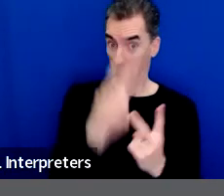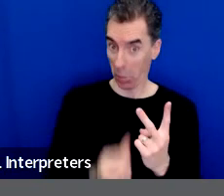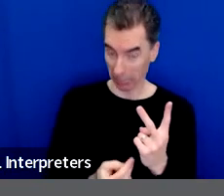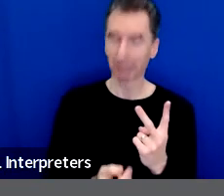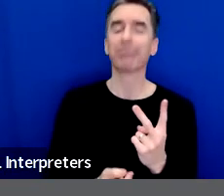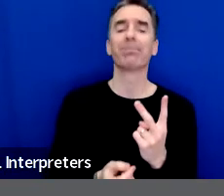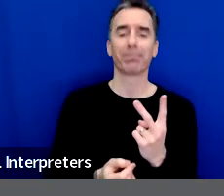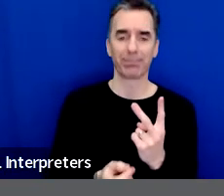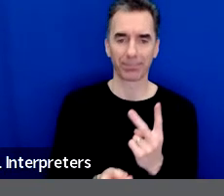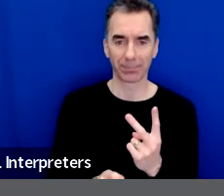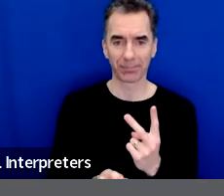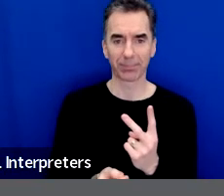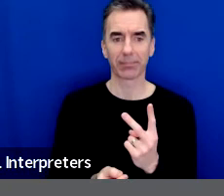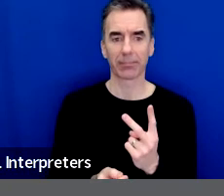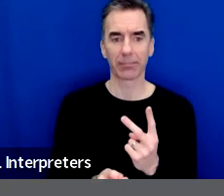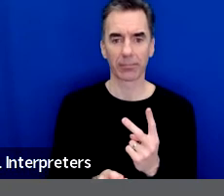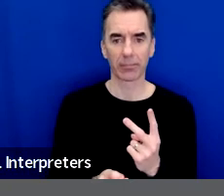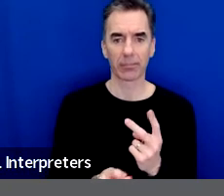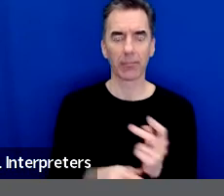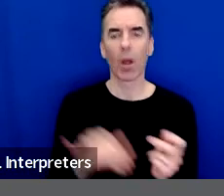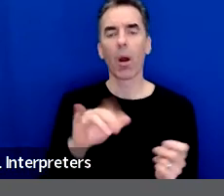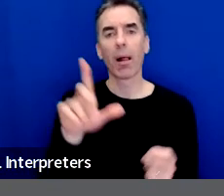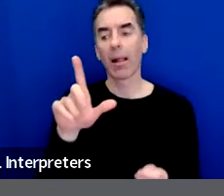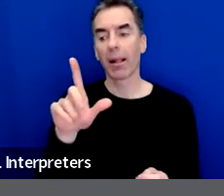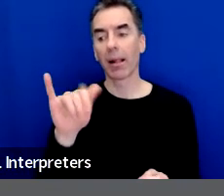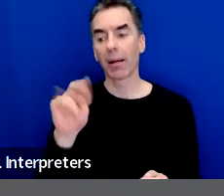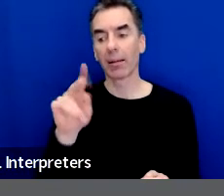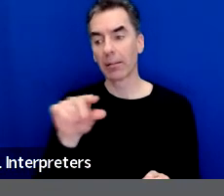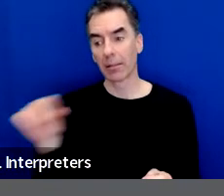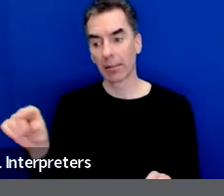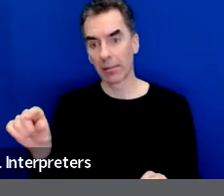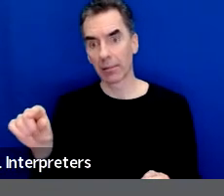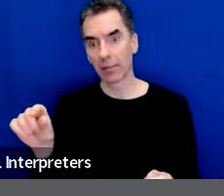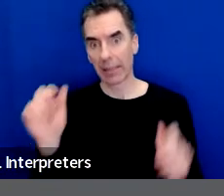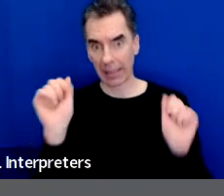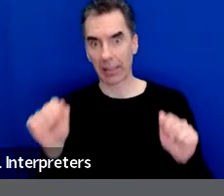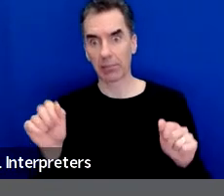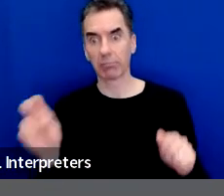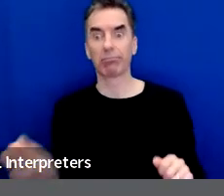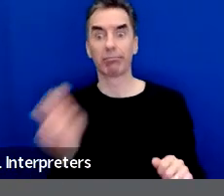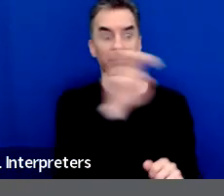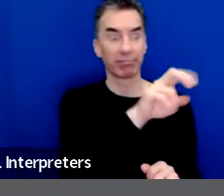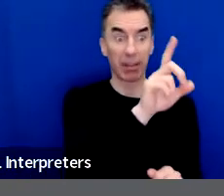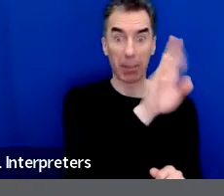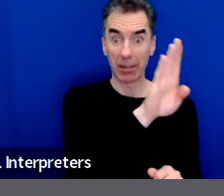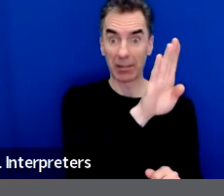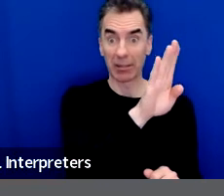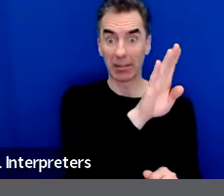the the material in the database as well is it's sometimes it's safer for copyright issues.